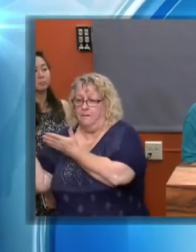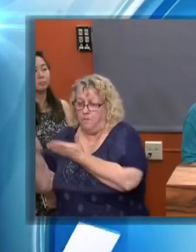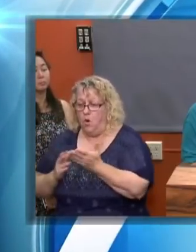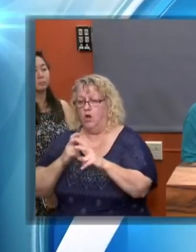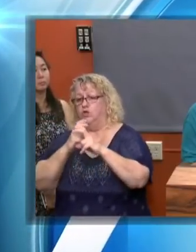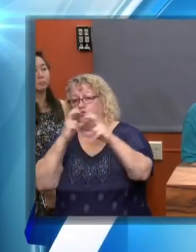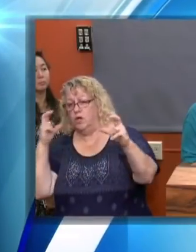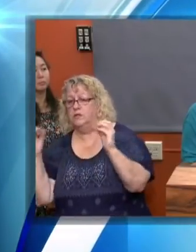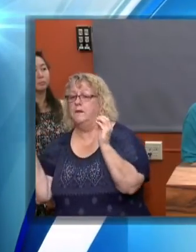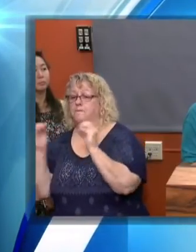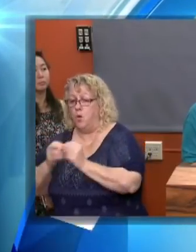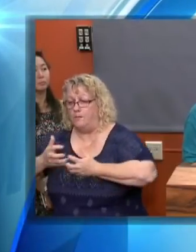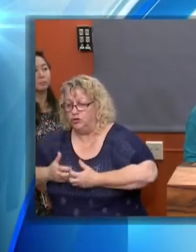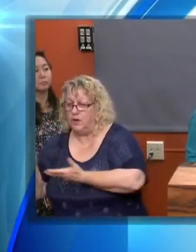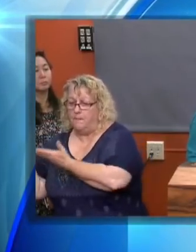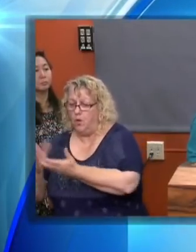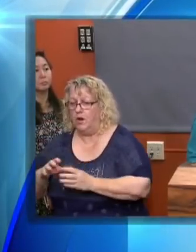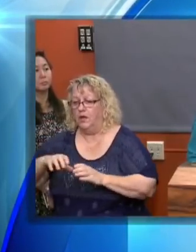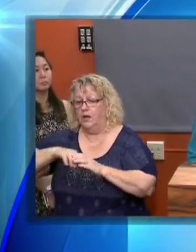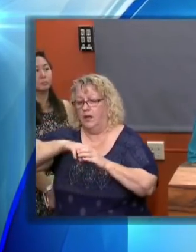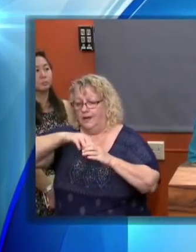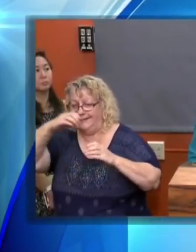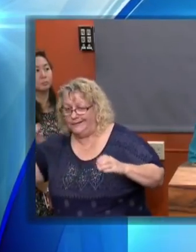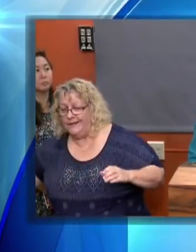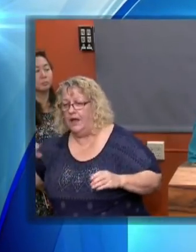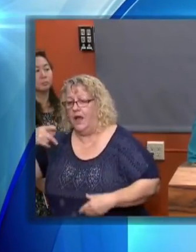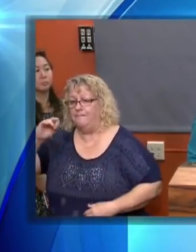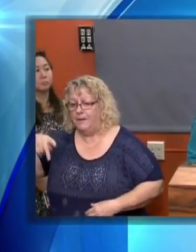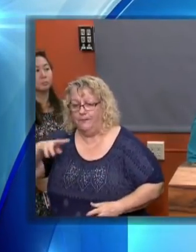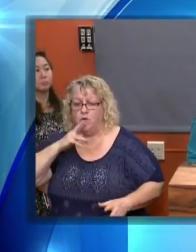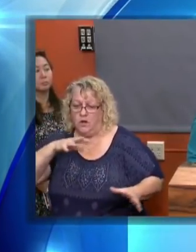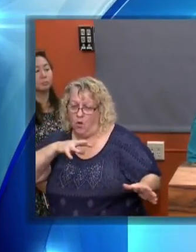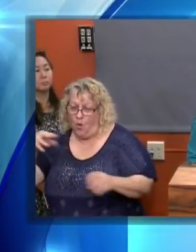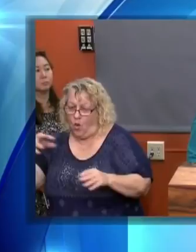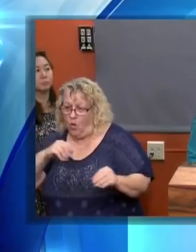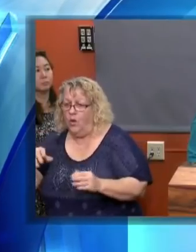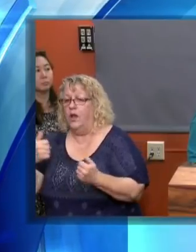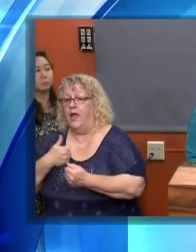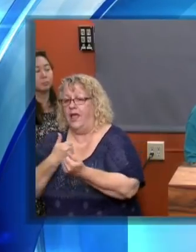PUMPING TO REDUCE THE LEVEL EVEN FASTER. RELYING UPON OUR SIPHONS.